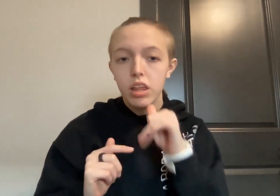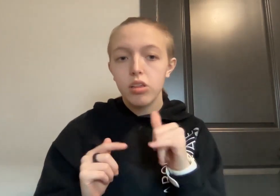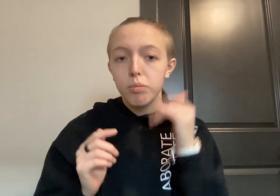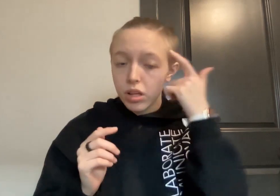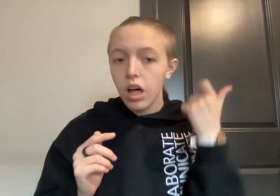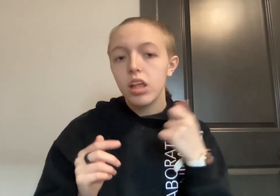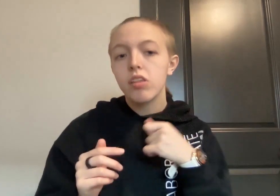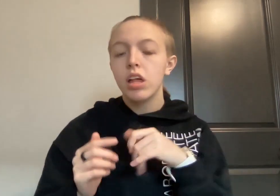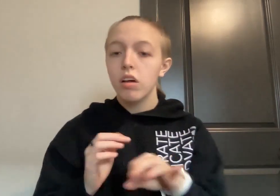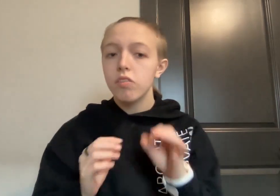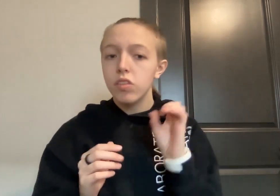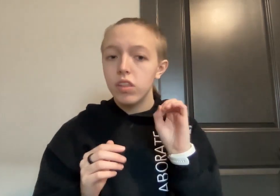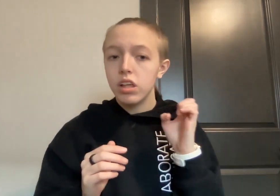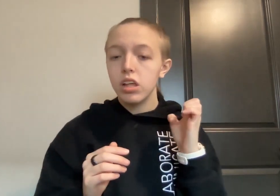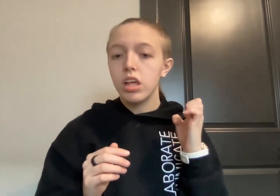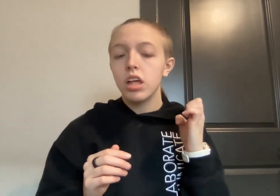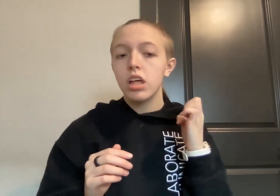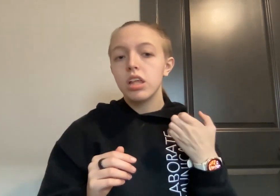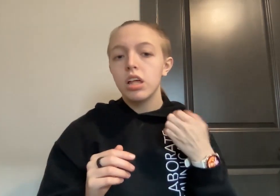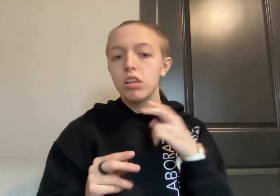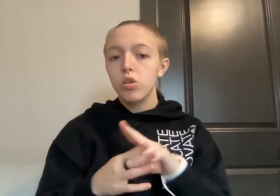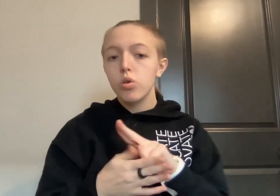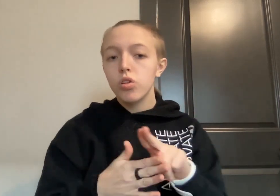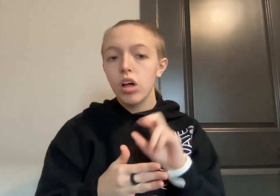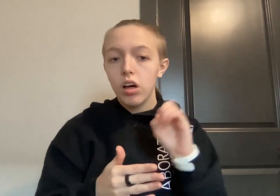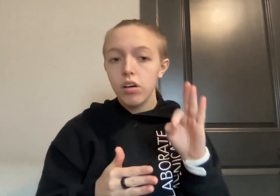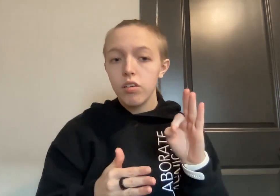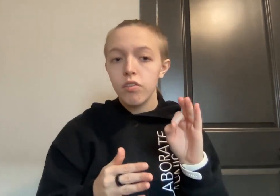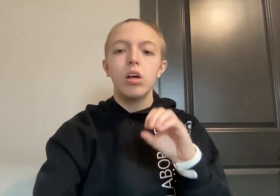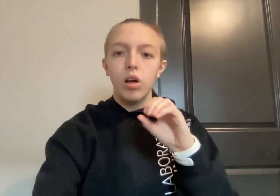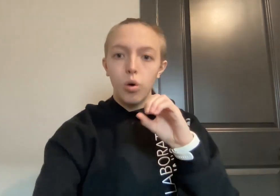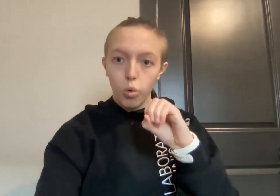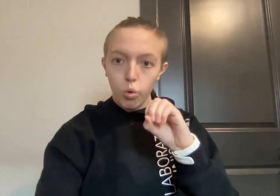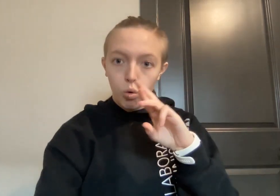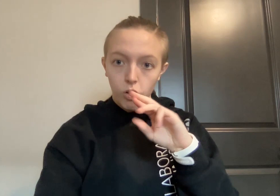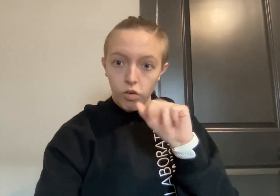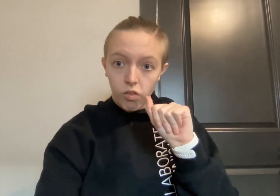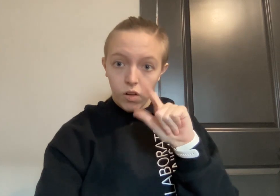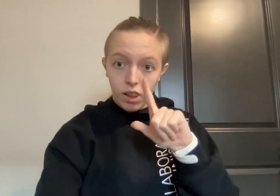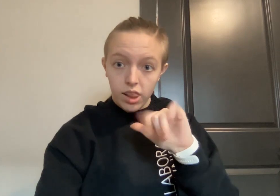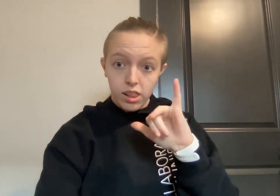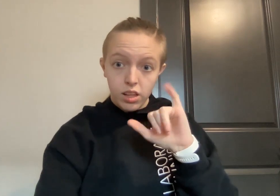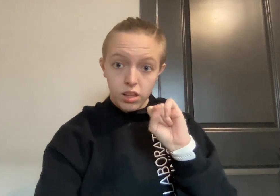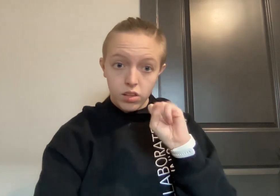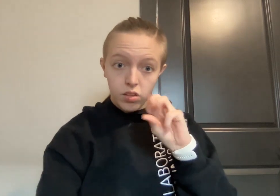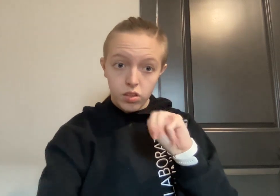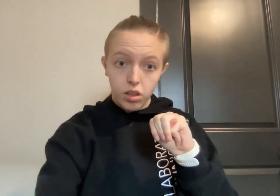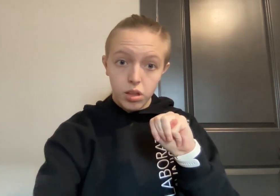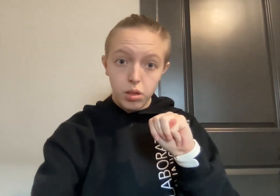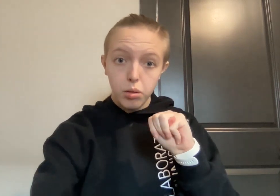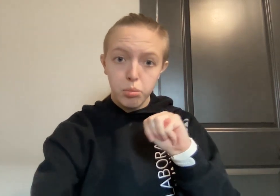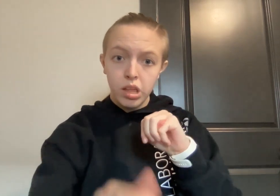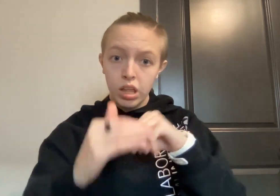is because of the use of Oralism.